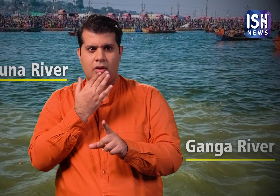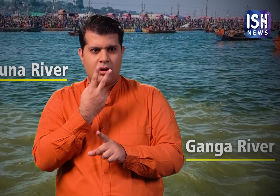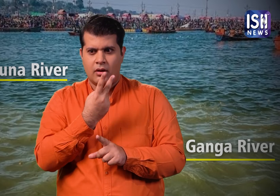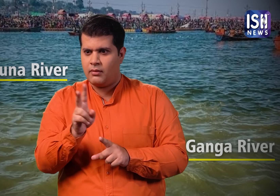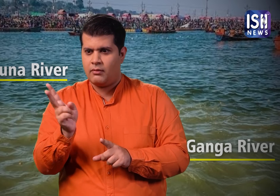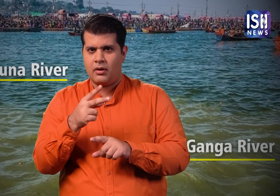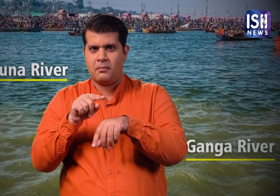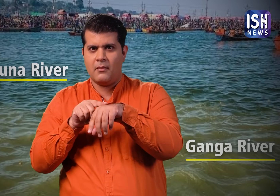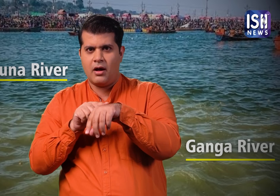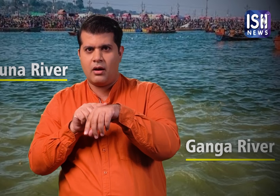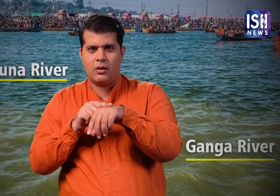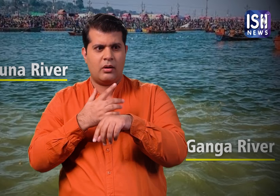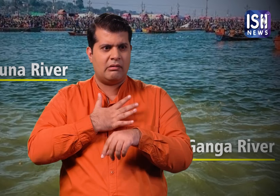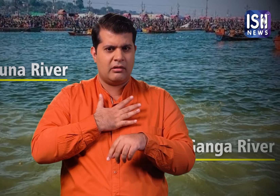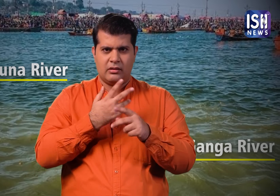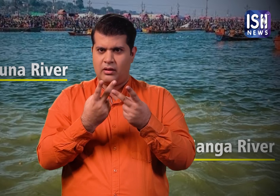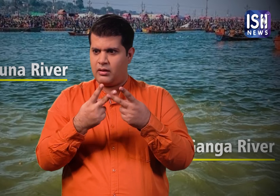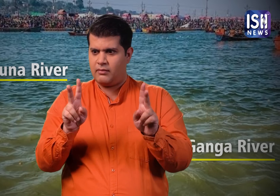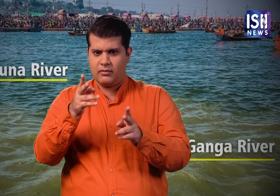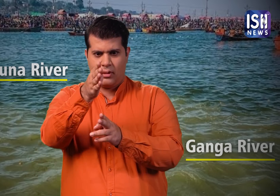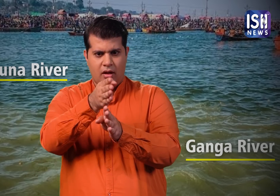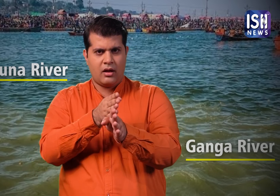While one is brown, the other is greenish.